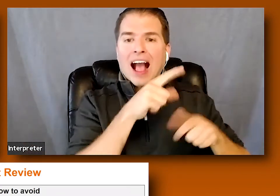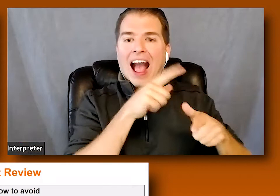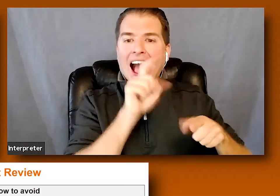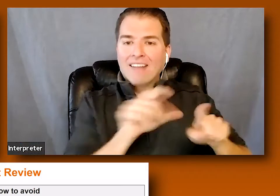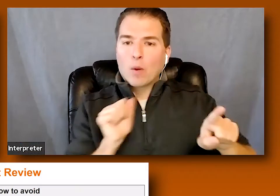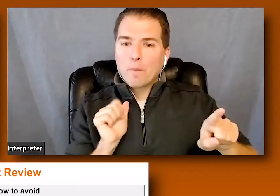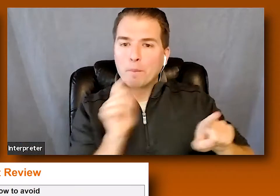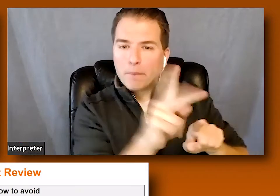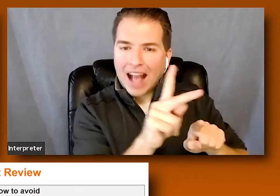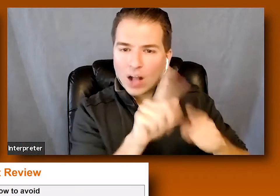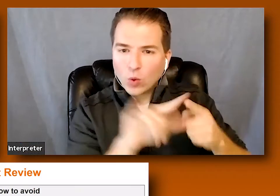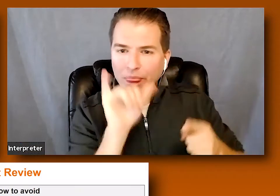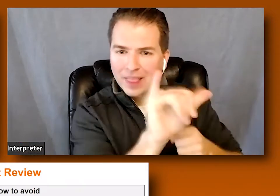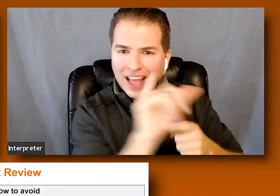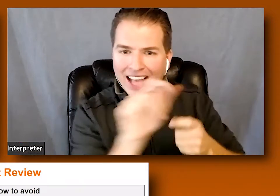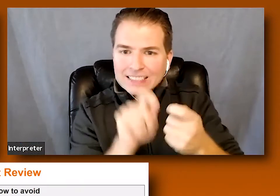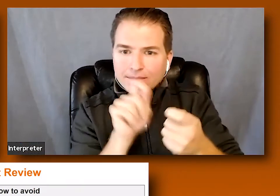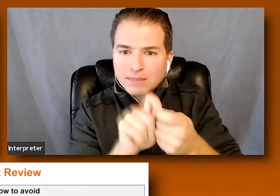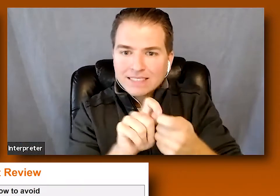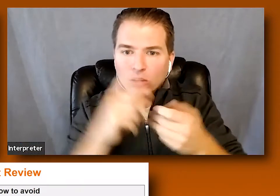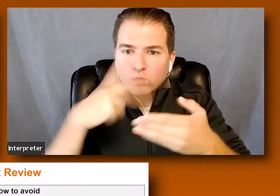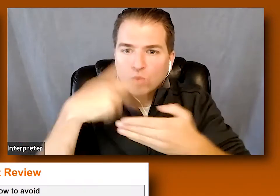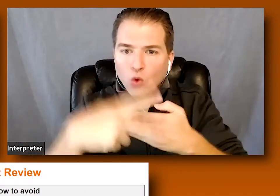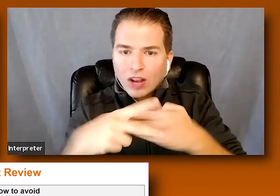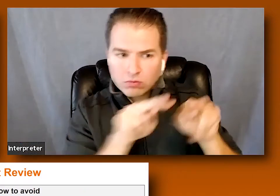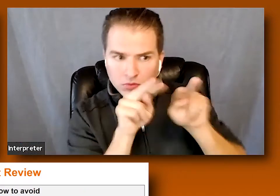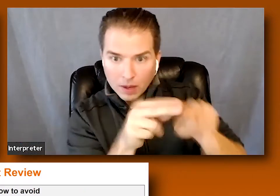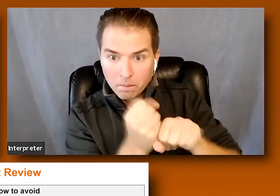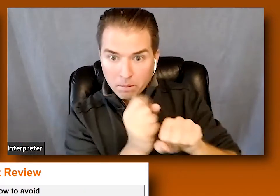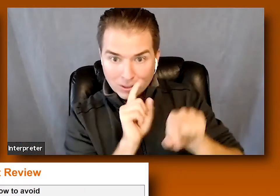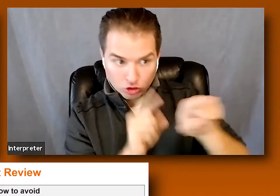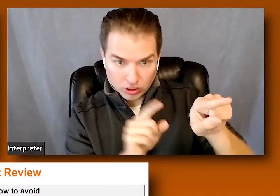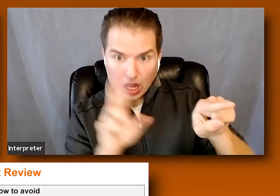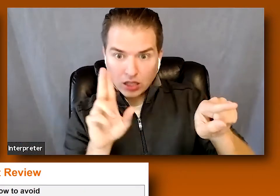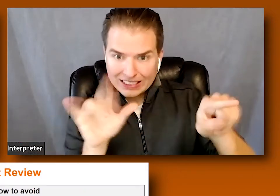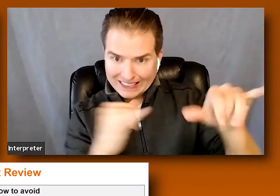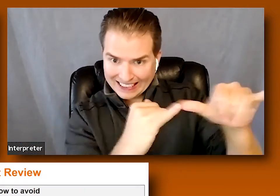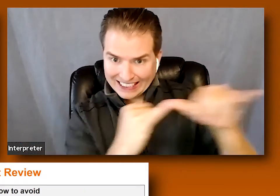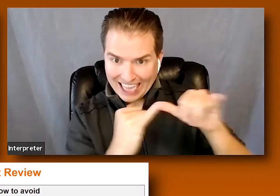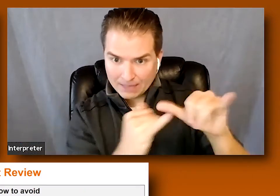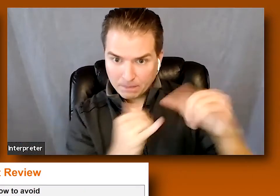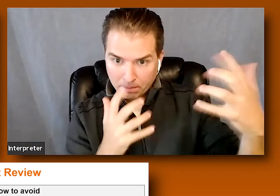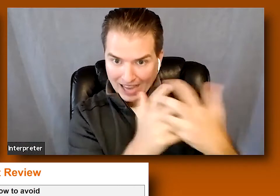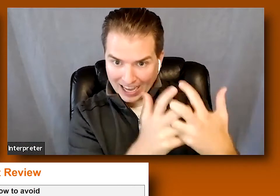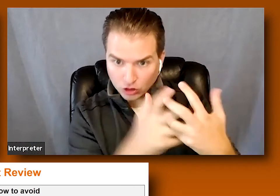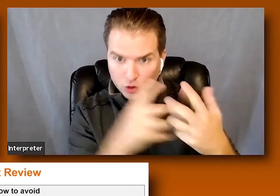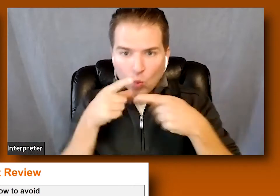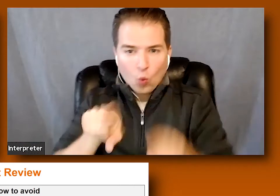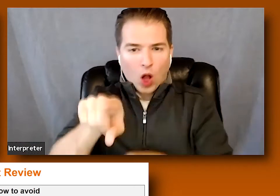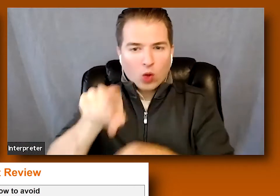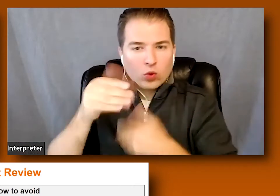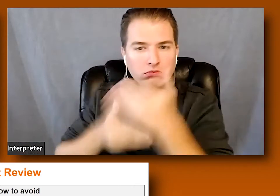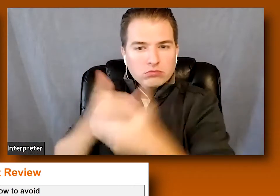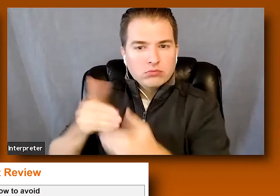So, avoid that by, you know, reaching out to SRS at RIT.